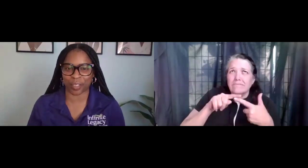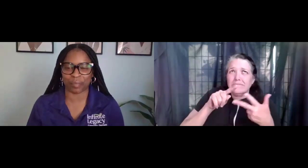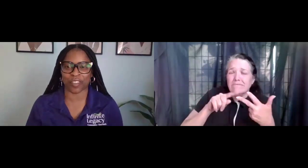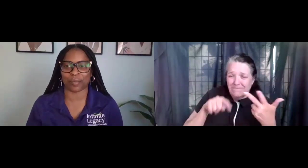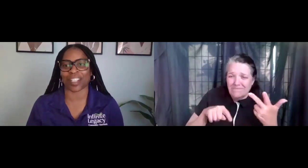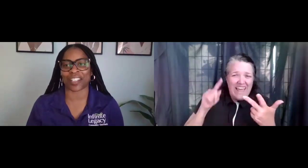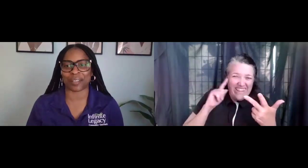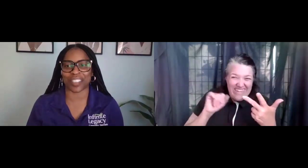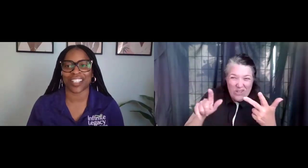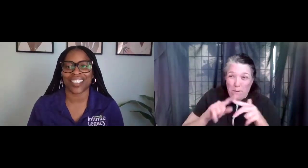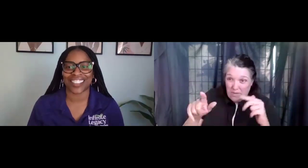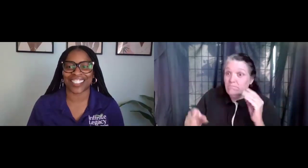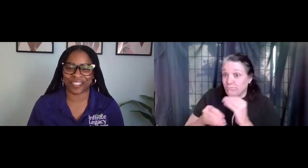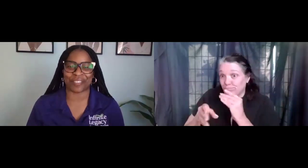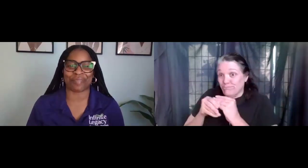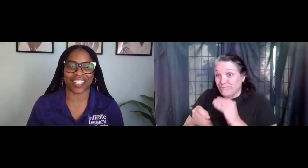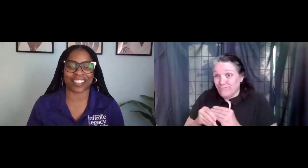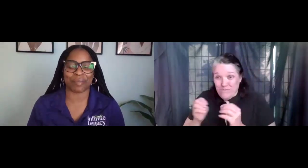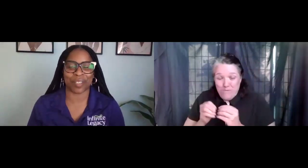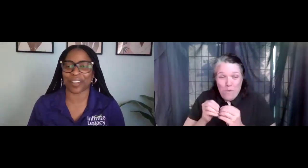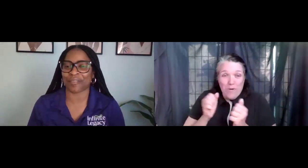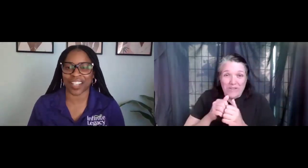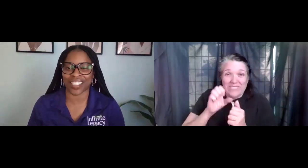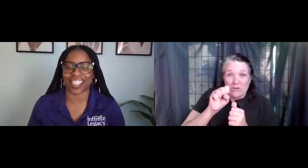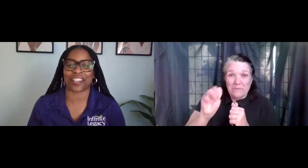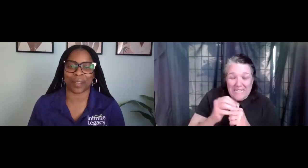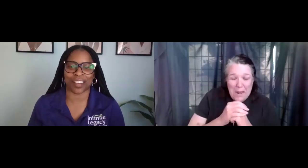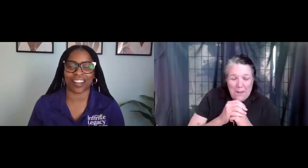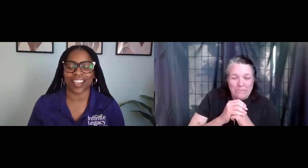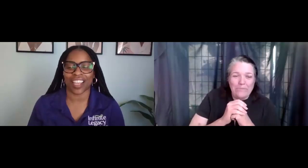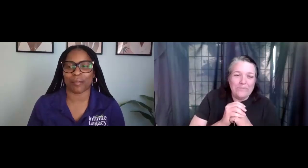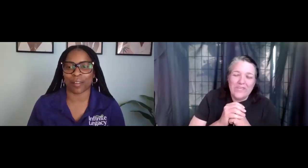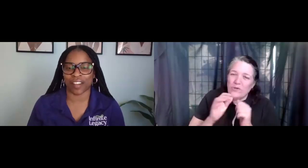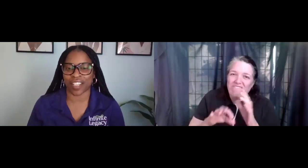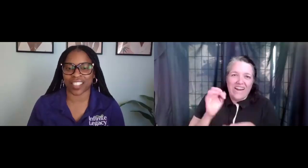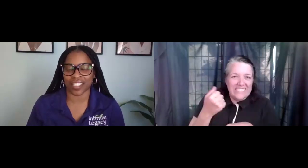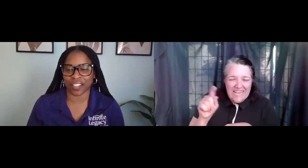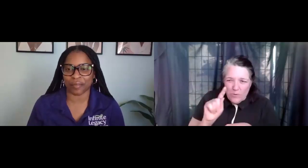is moving when it comes to social media. But you can find us anywhere, and we're very attentive.